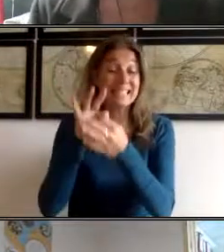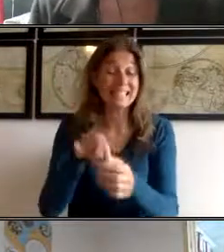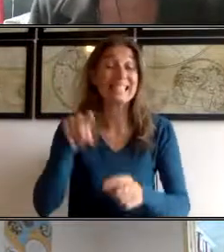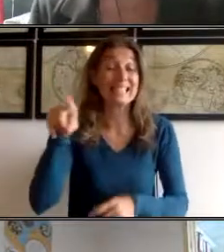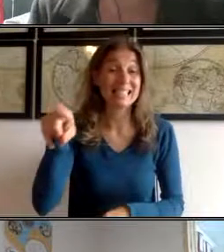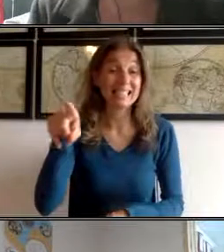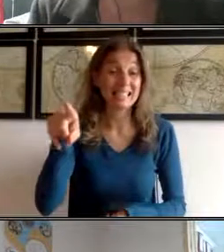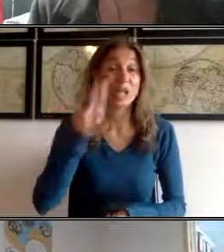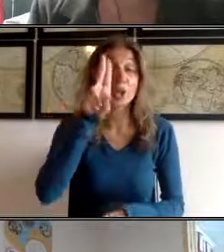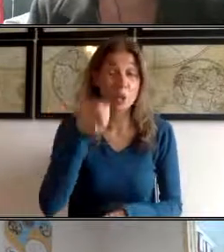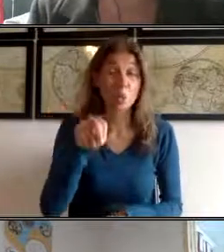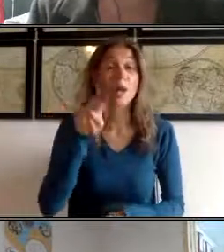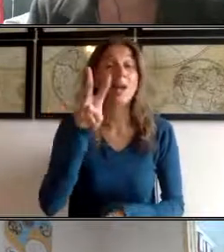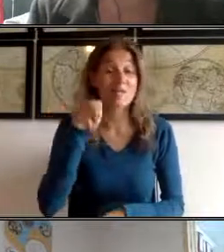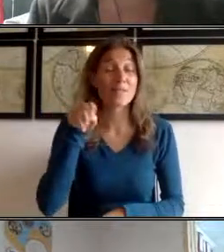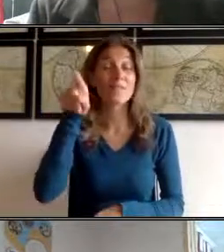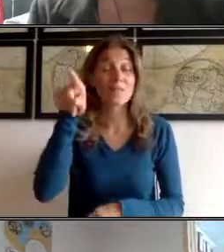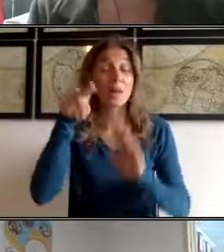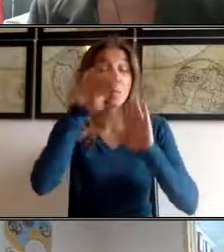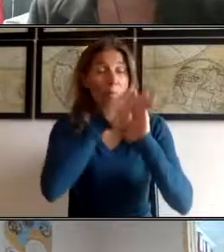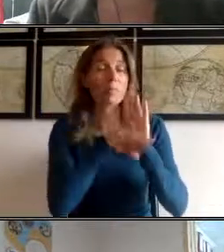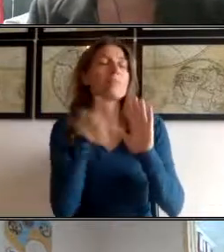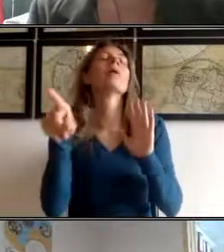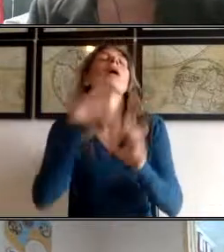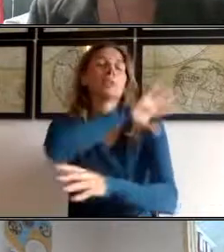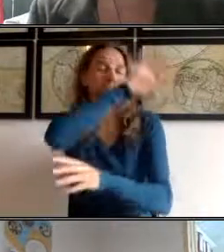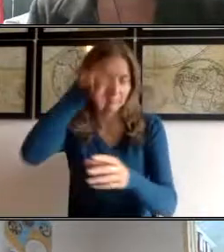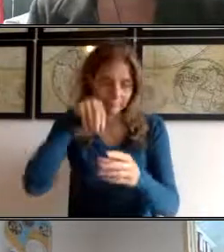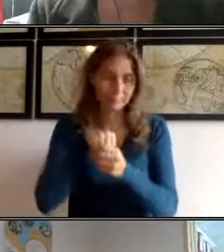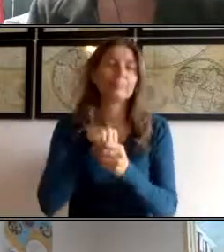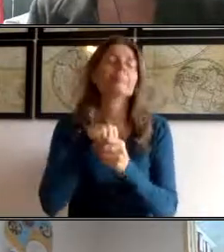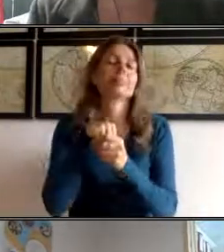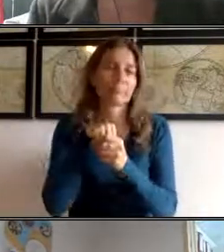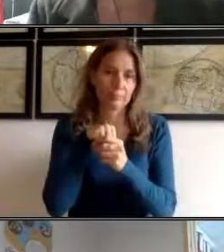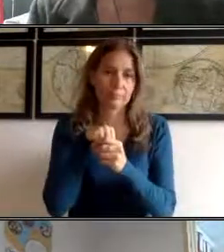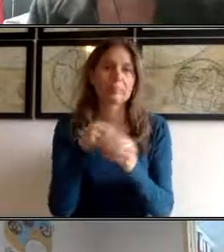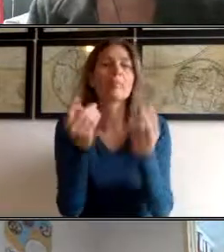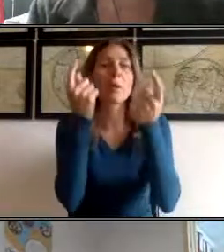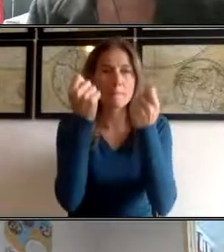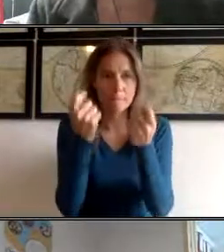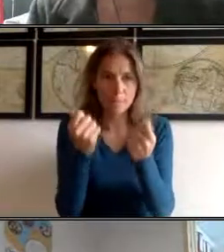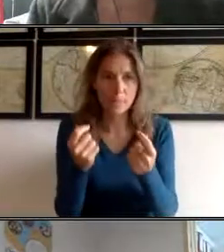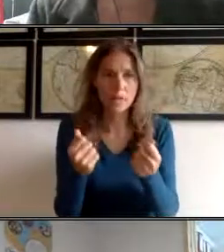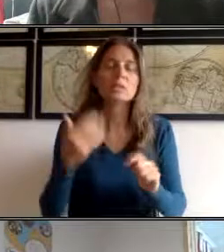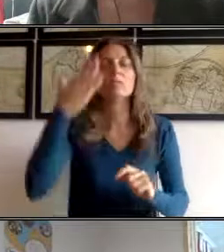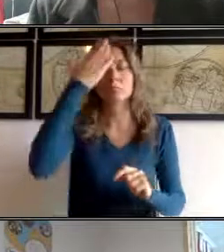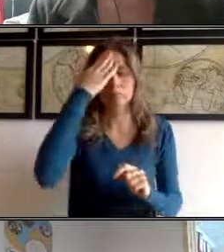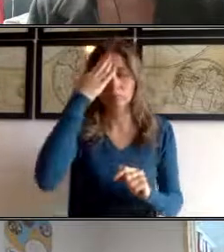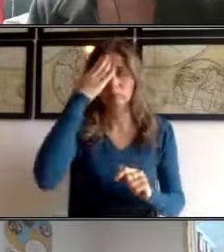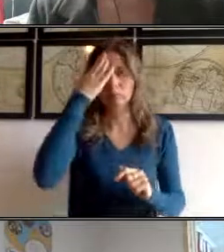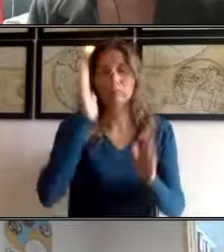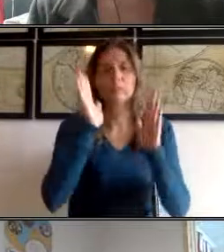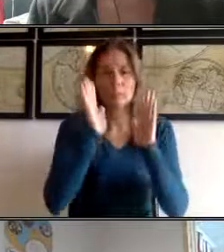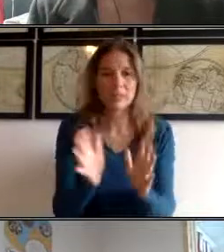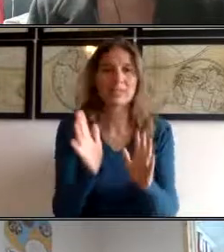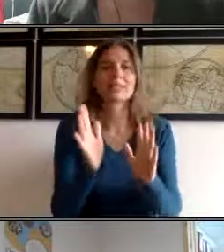They already take into account the budget that they need to have for reasonable accommodations.